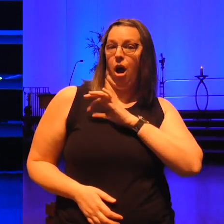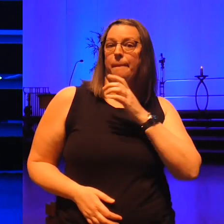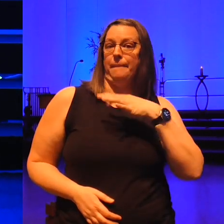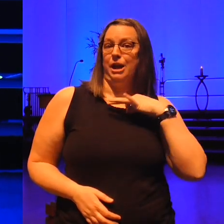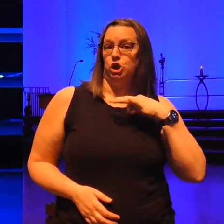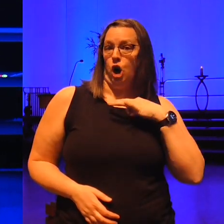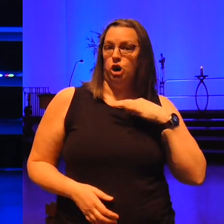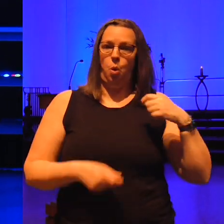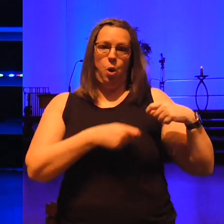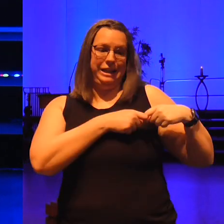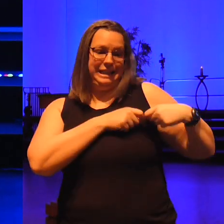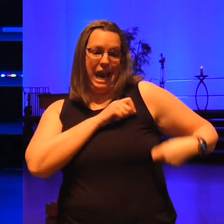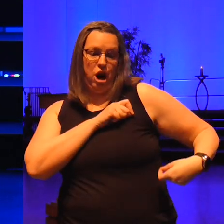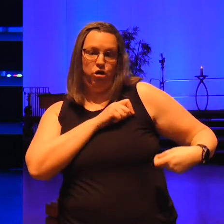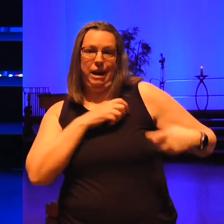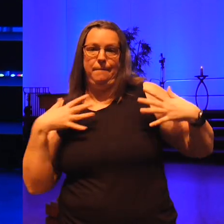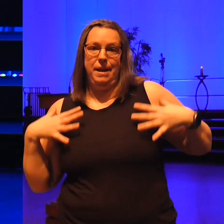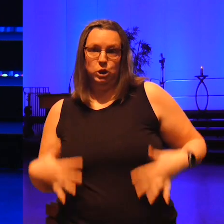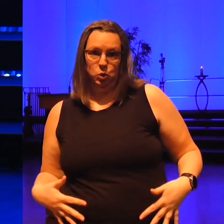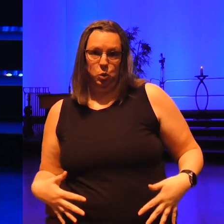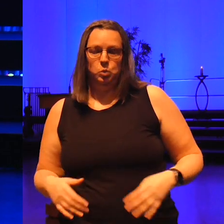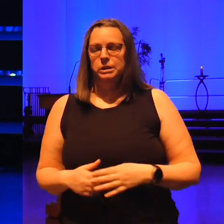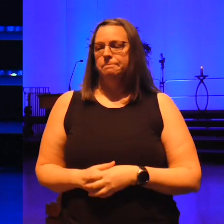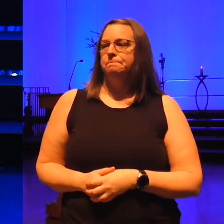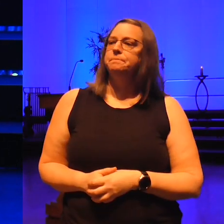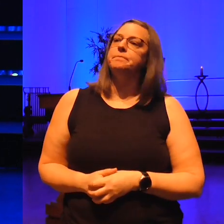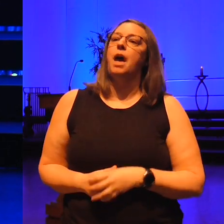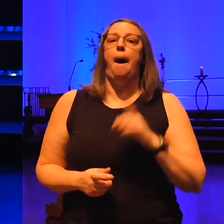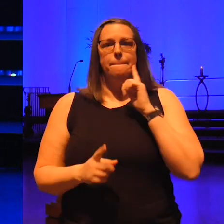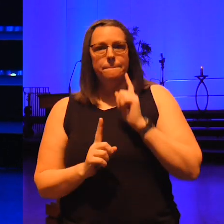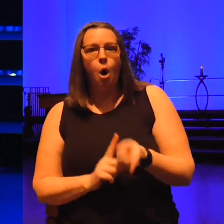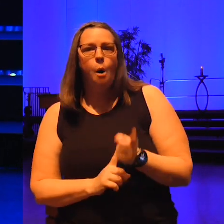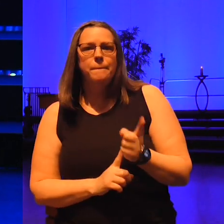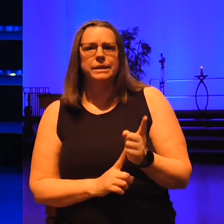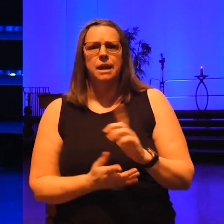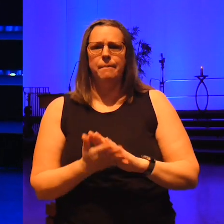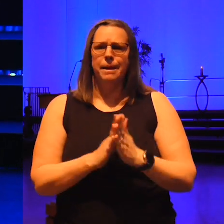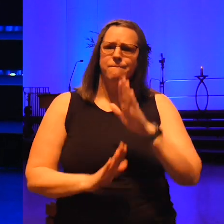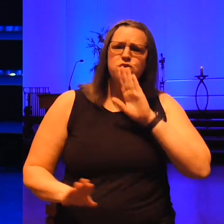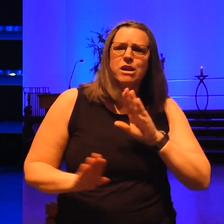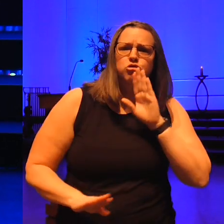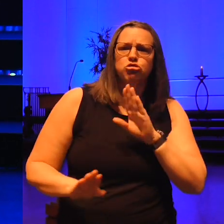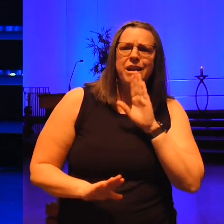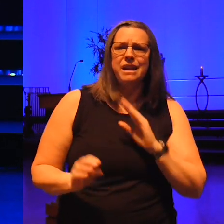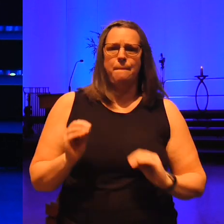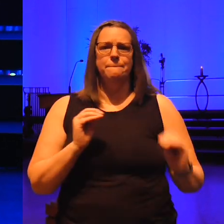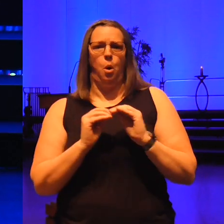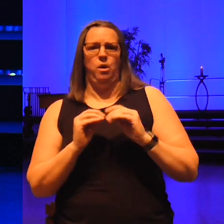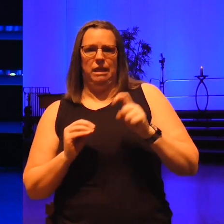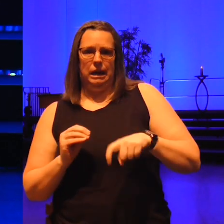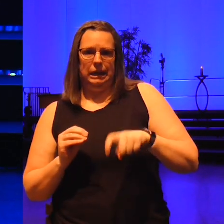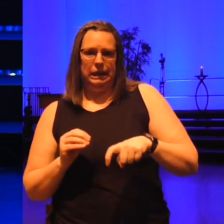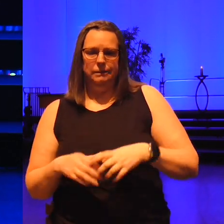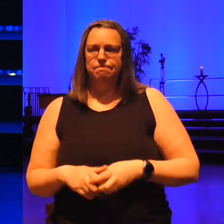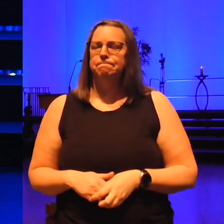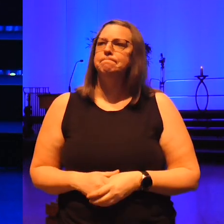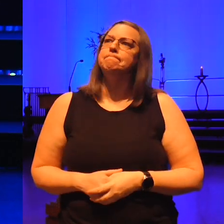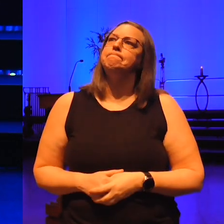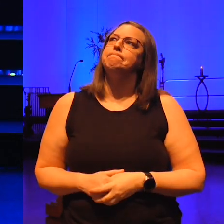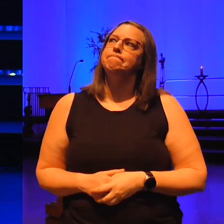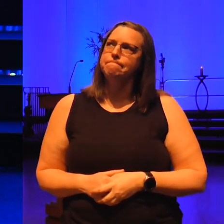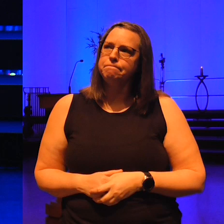in my suit a moment where I became more frustrated than I needed to be where my thoughts veered from